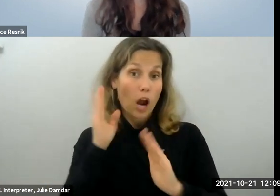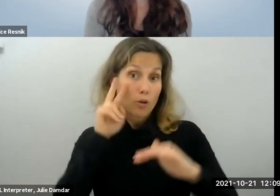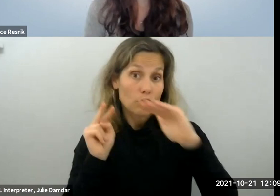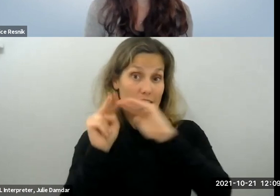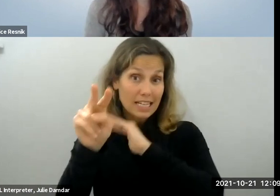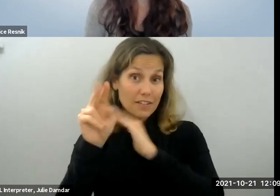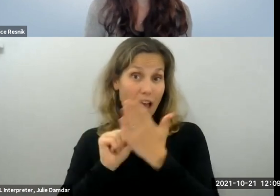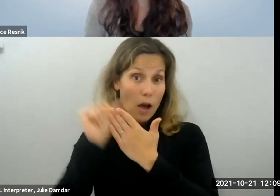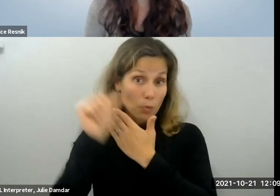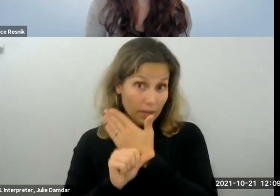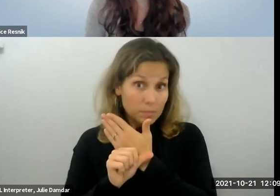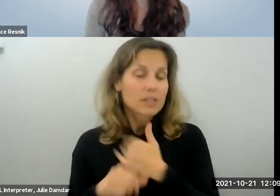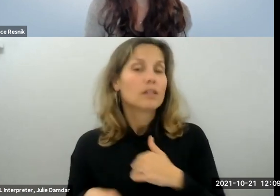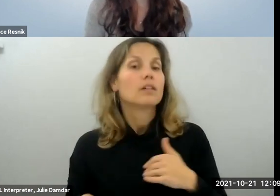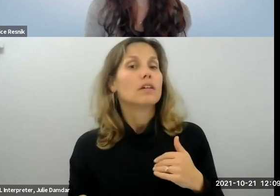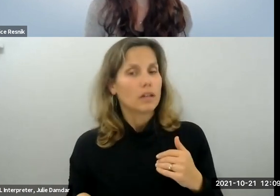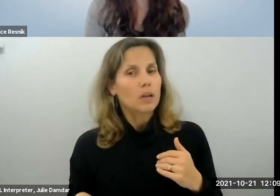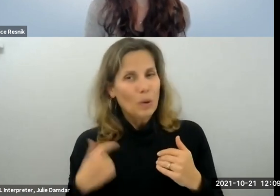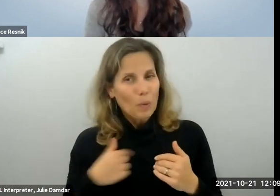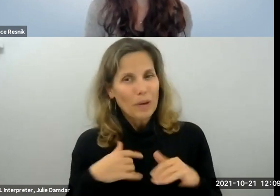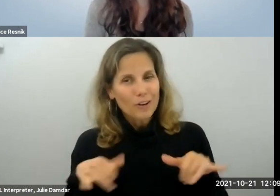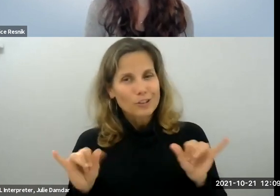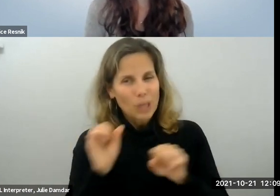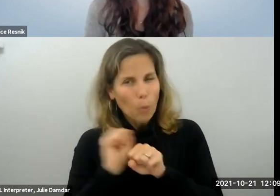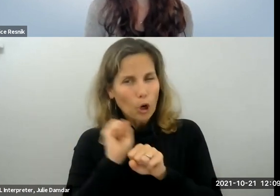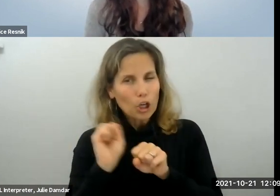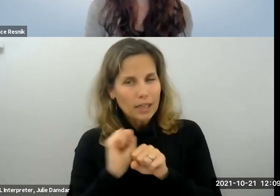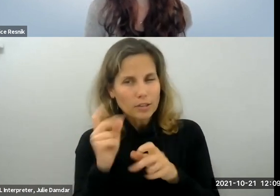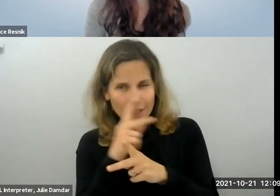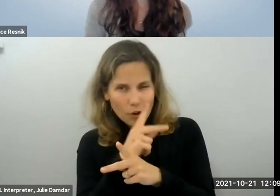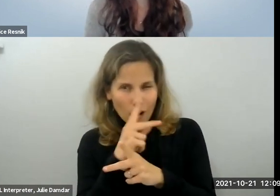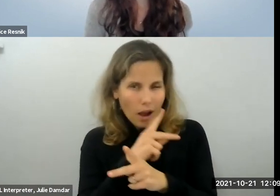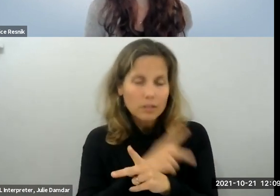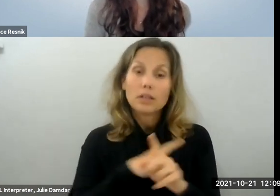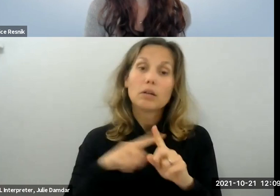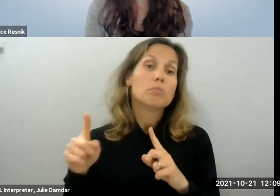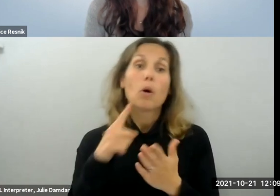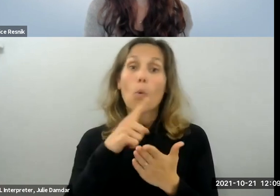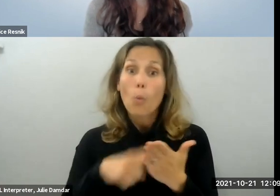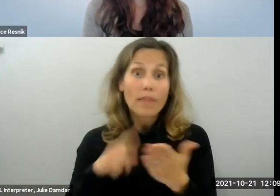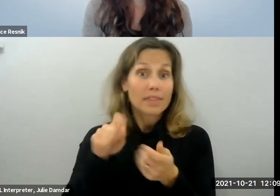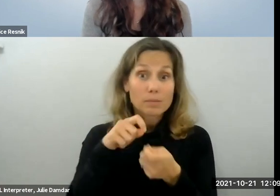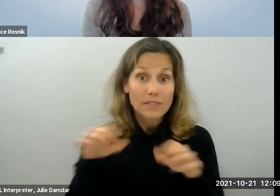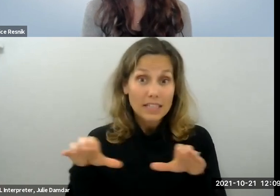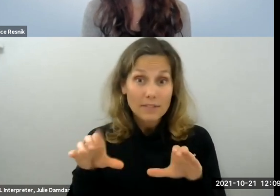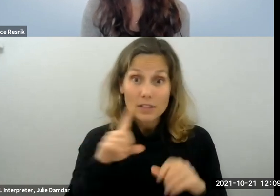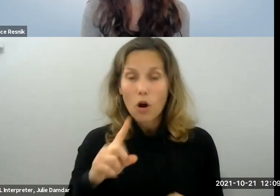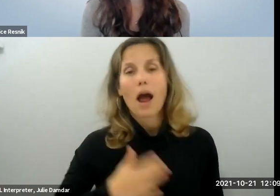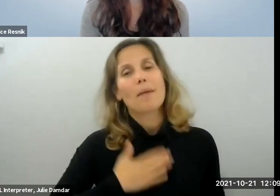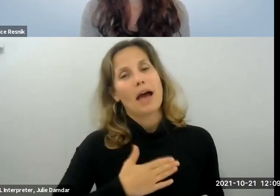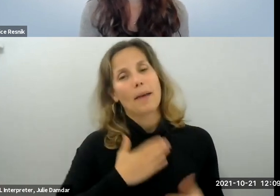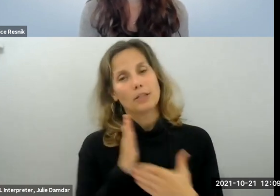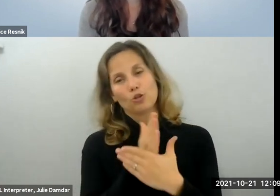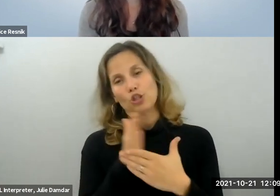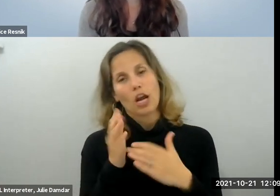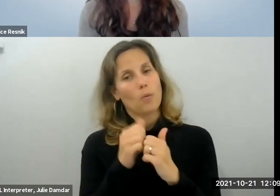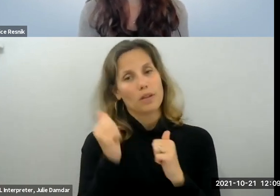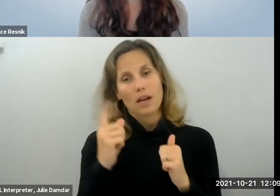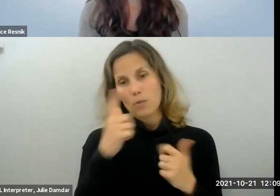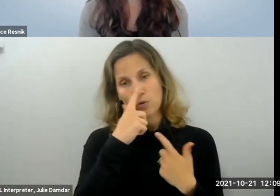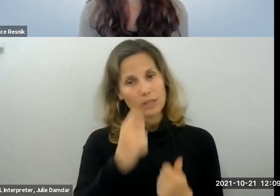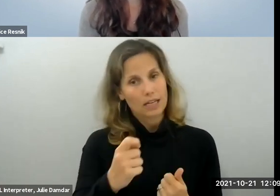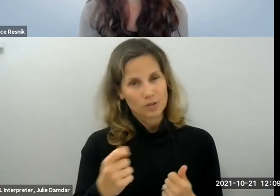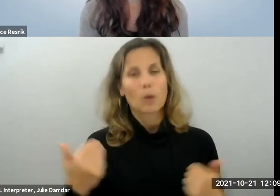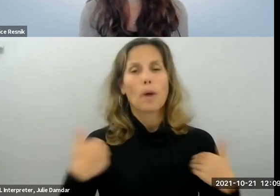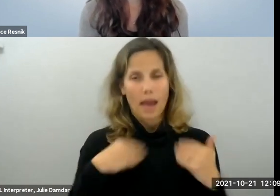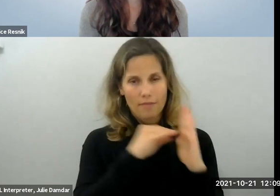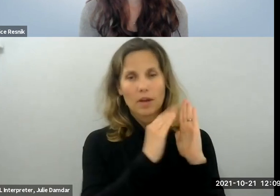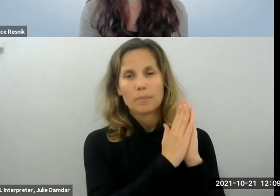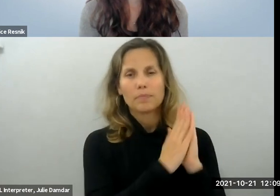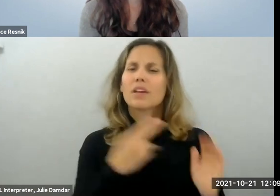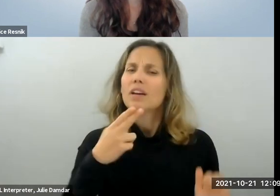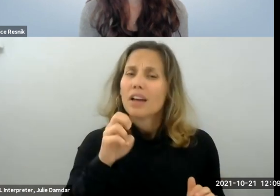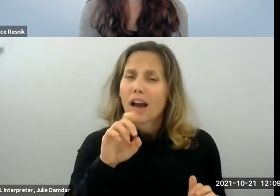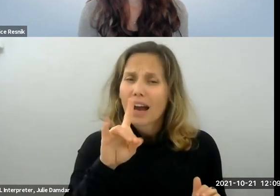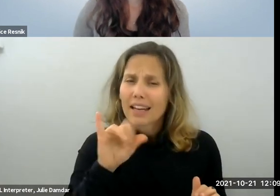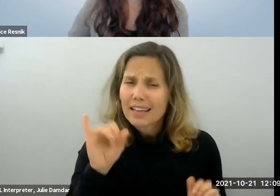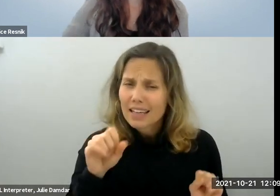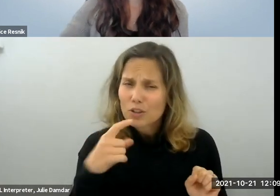Lisa Saldana (she/her/hers): And that is something that we are continuing to work on, but in terms of what those activities are i'm very happy to share those with anybody, that would be interested, we have those have been Heidi can you remind me the beginning of that question.